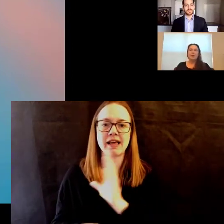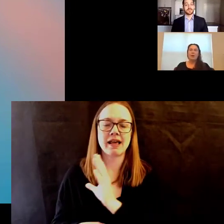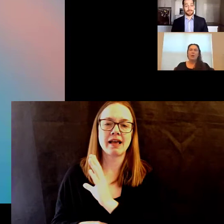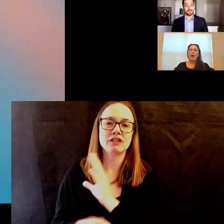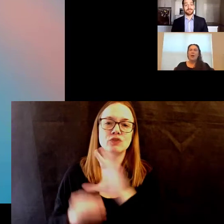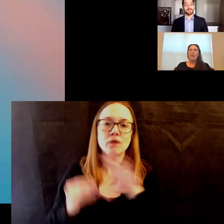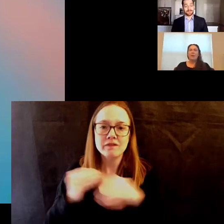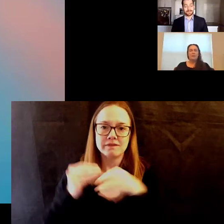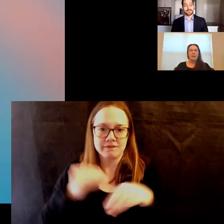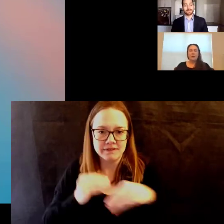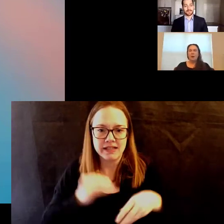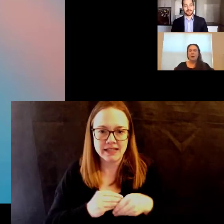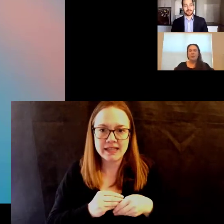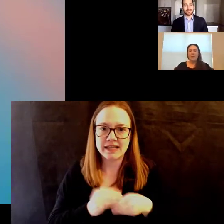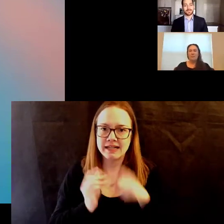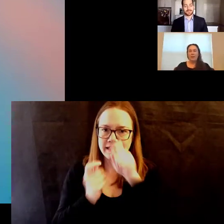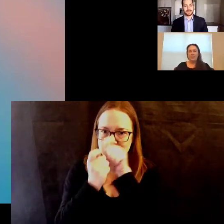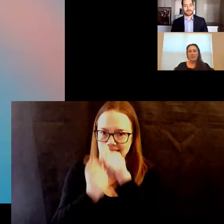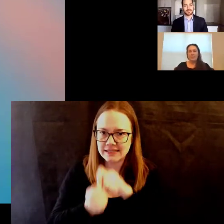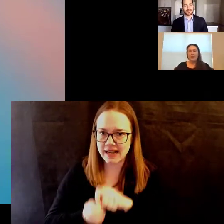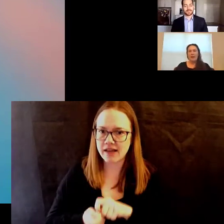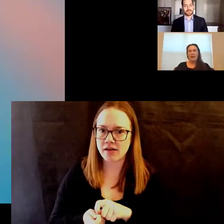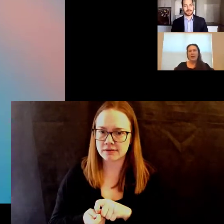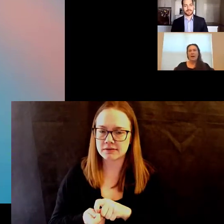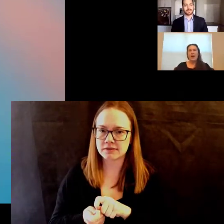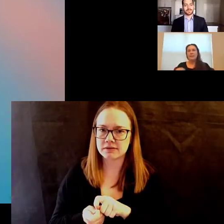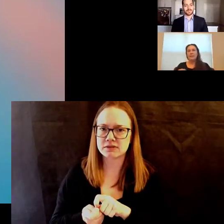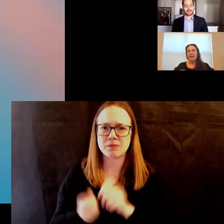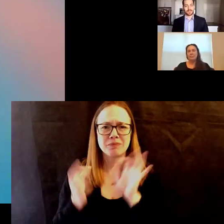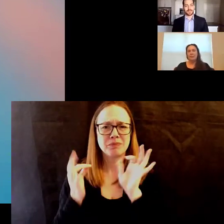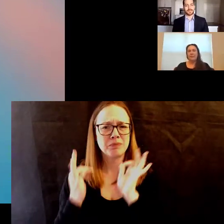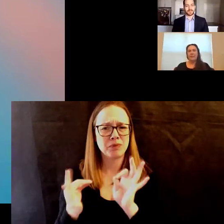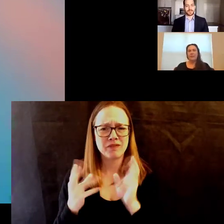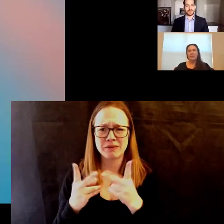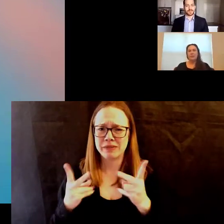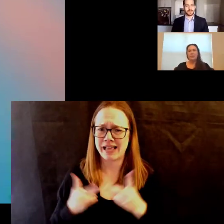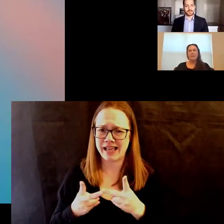So those are the perfect places that us, as professionals,